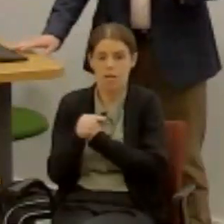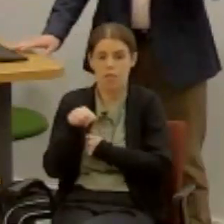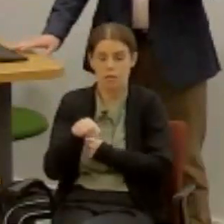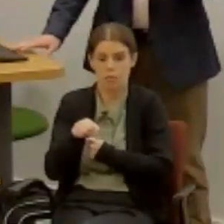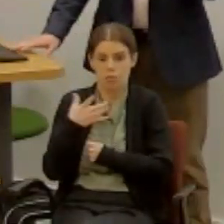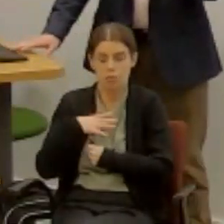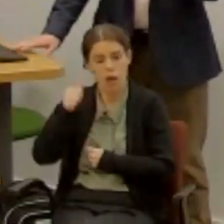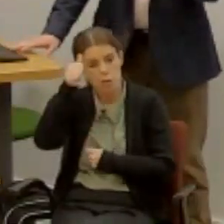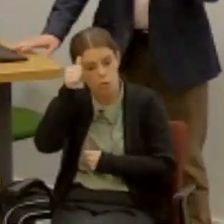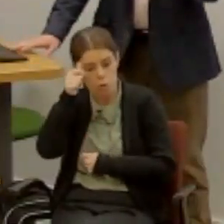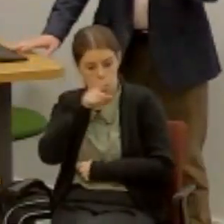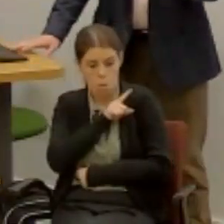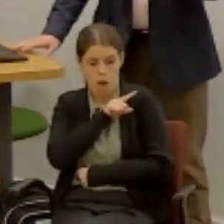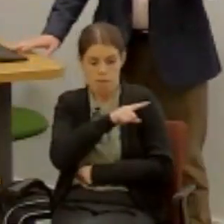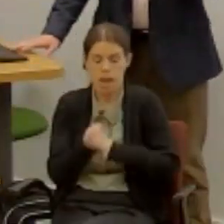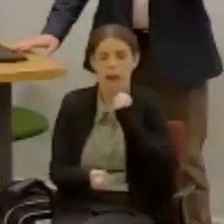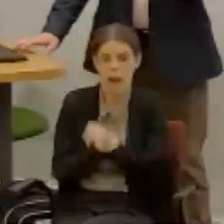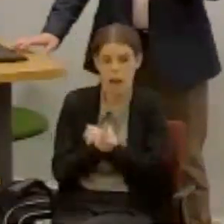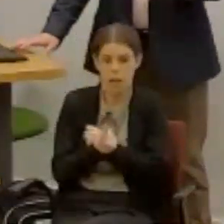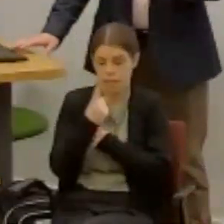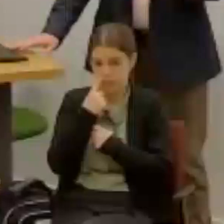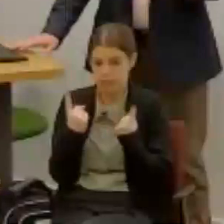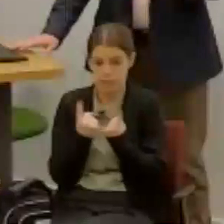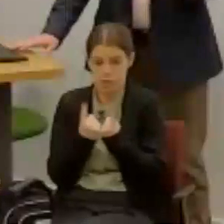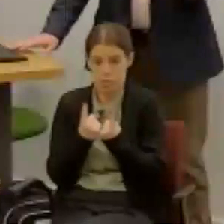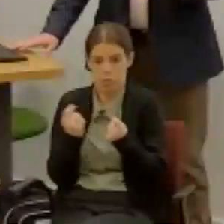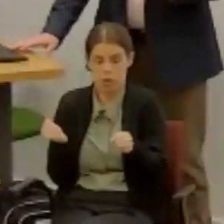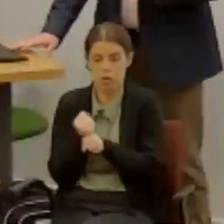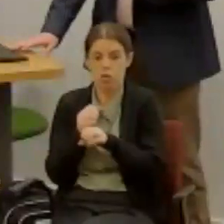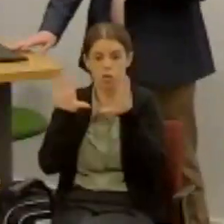So, we know the cause of what's happening. We can do to prevent it.